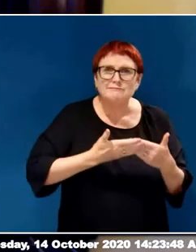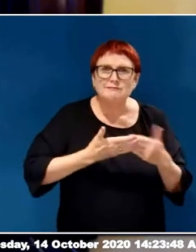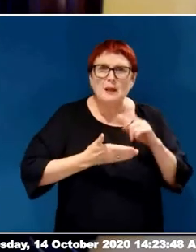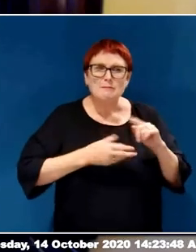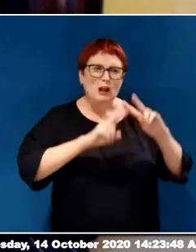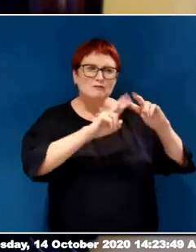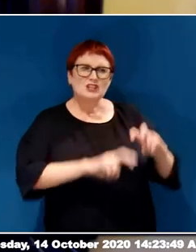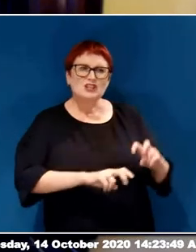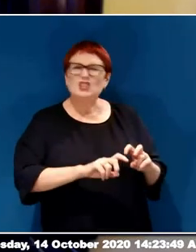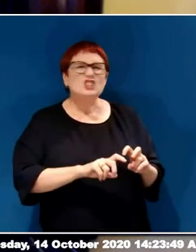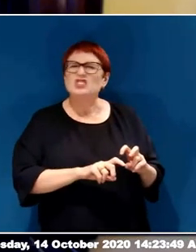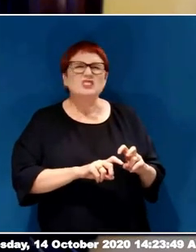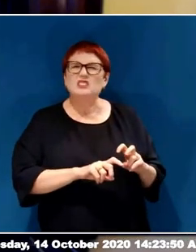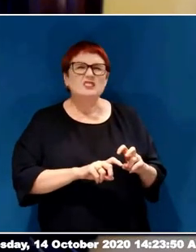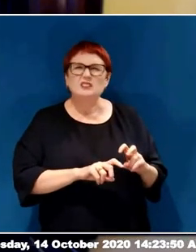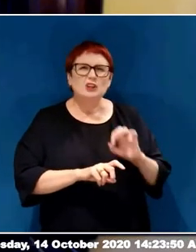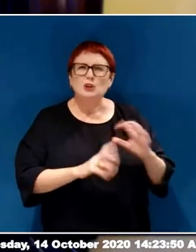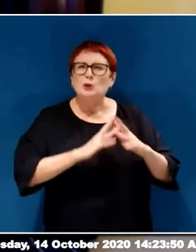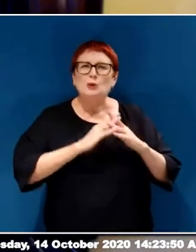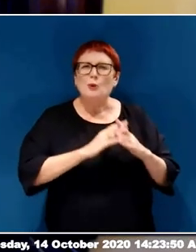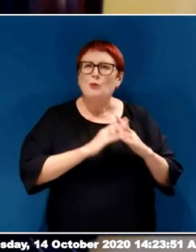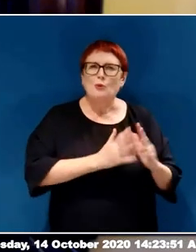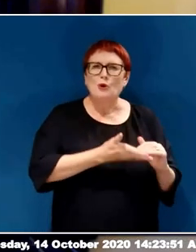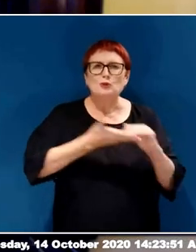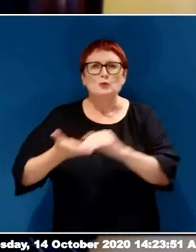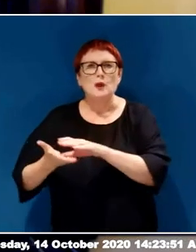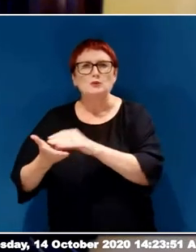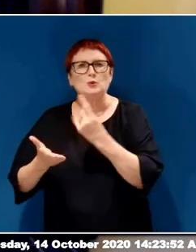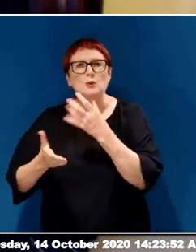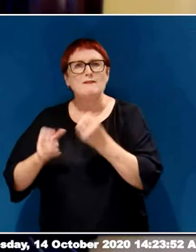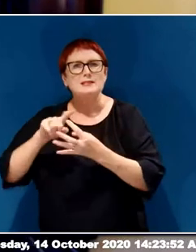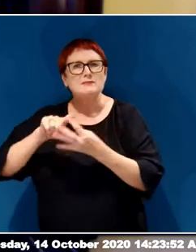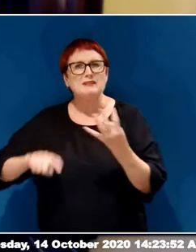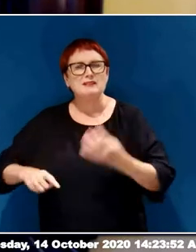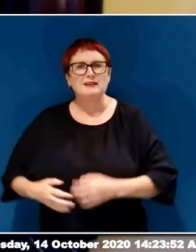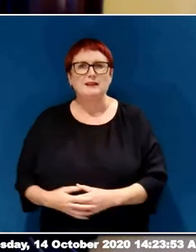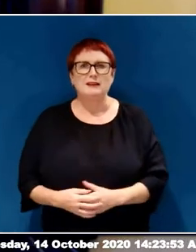disability. And I think that's an issue because teacher --initial teacher